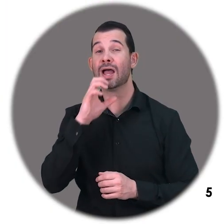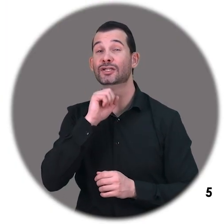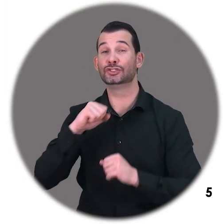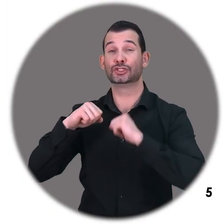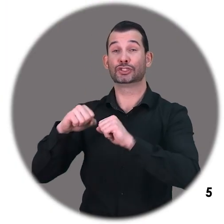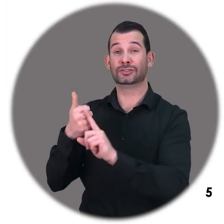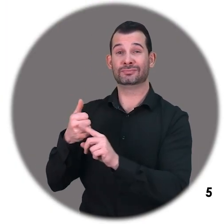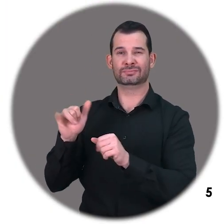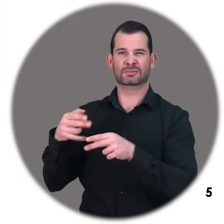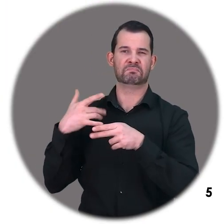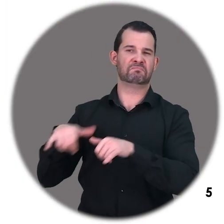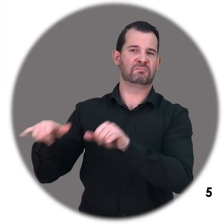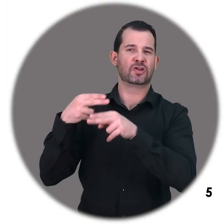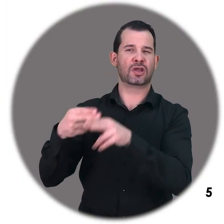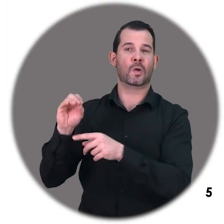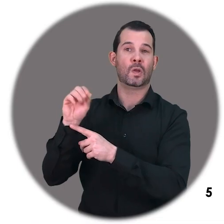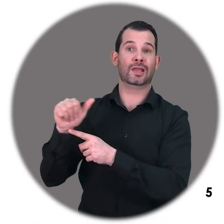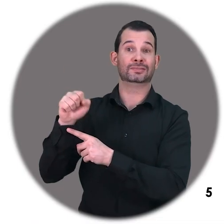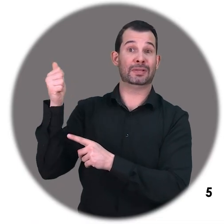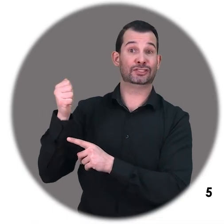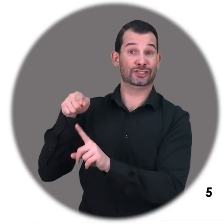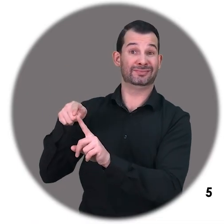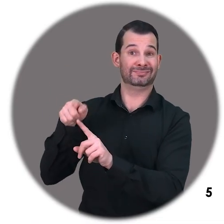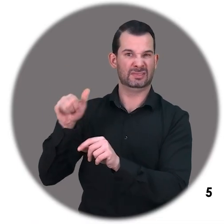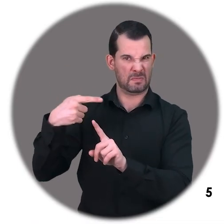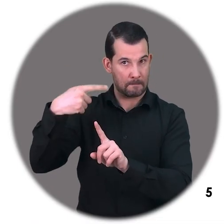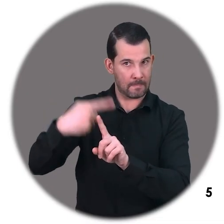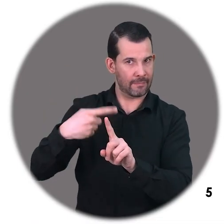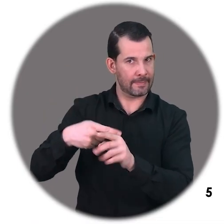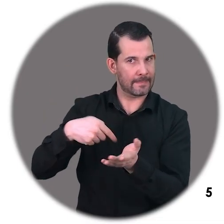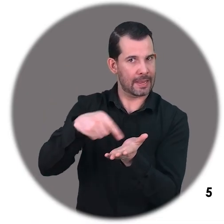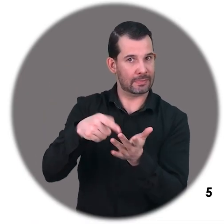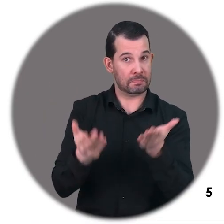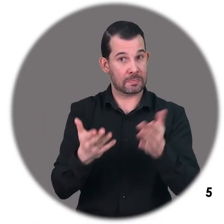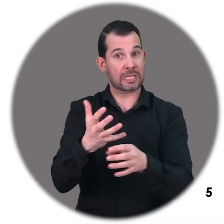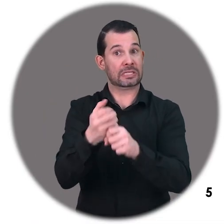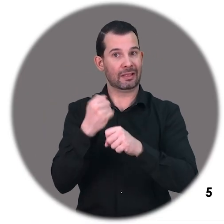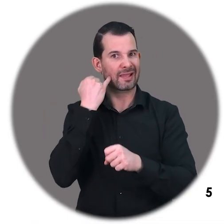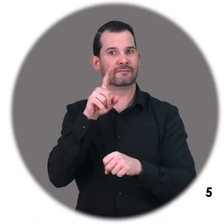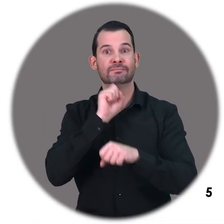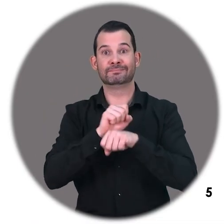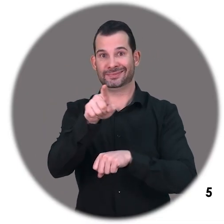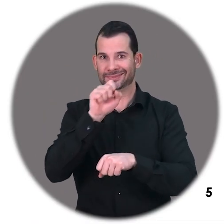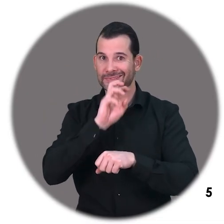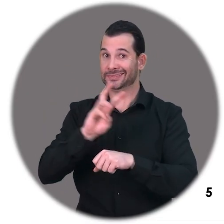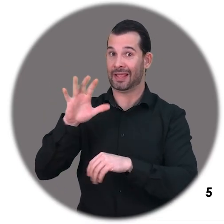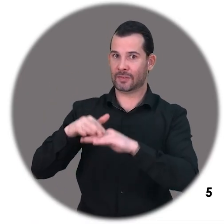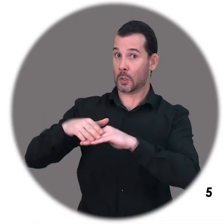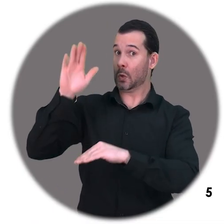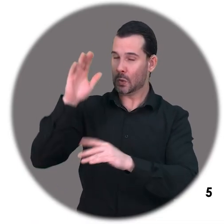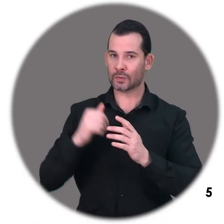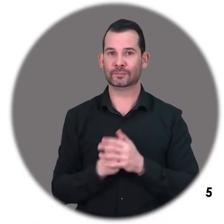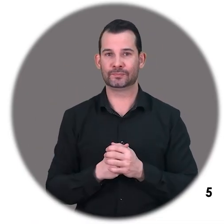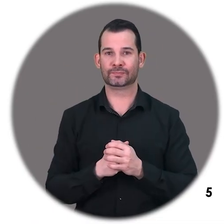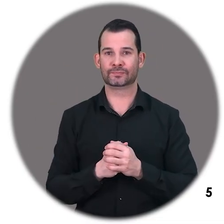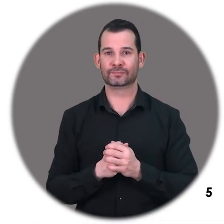Old Age Security, which is commonly called the OAS pension, is a monthly payment you may get if you are 65 and older.